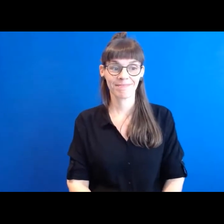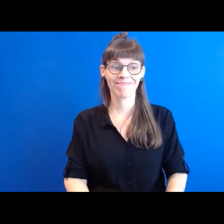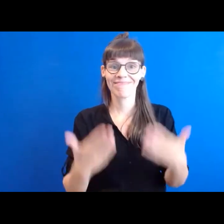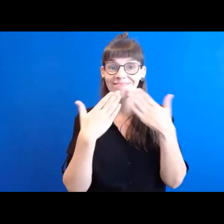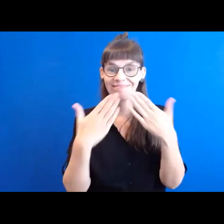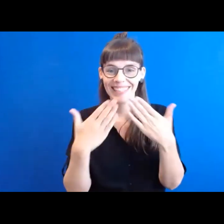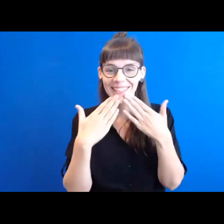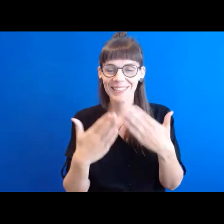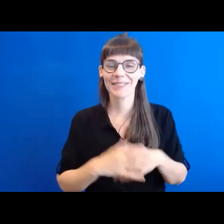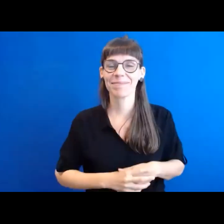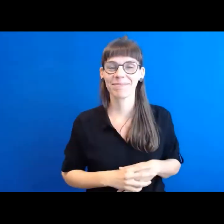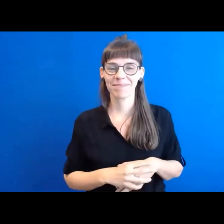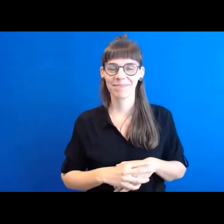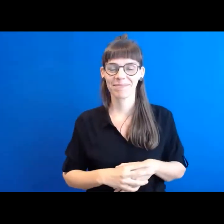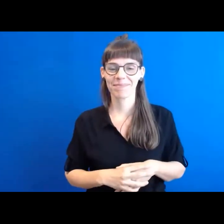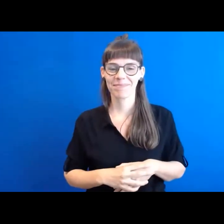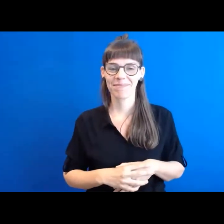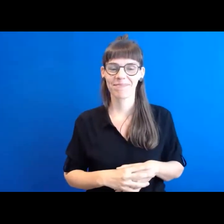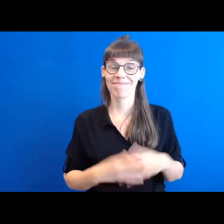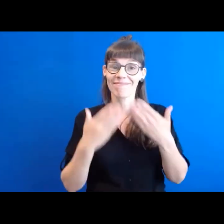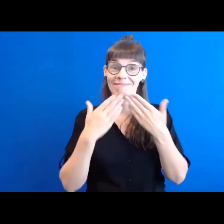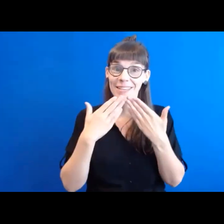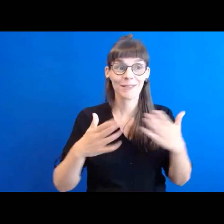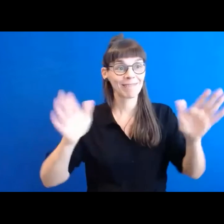taken. Welcome, John. The floor is yours